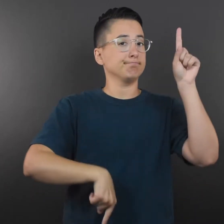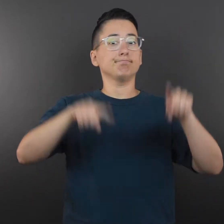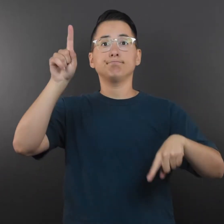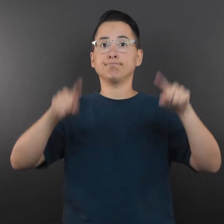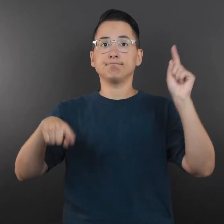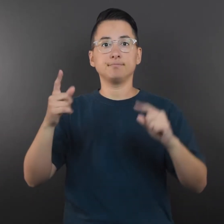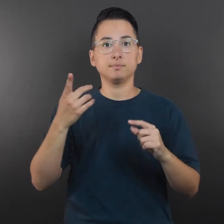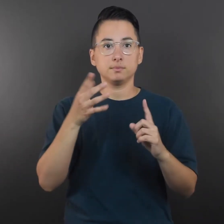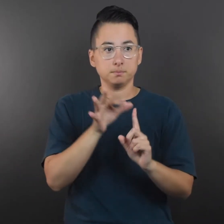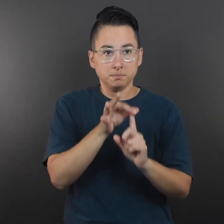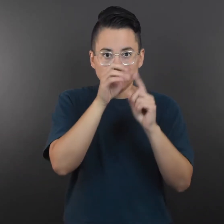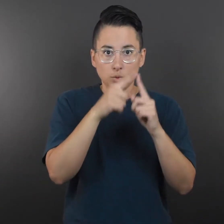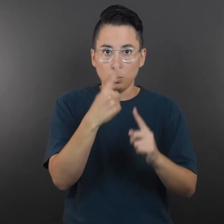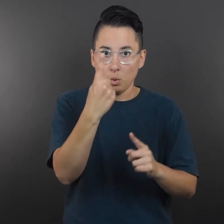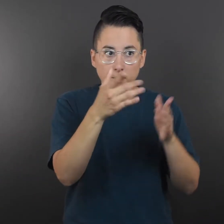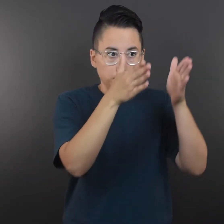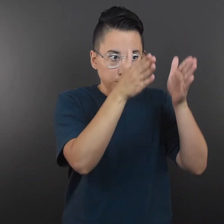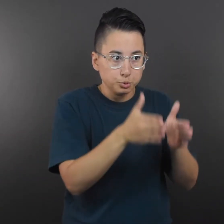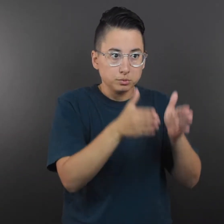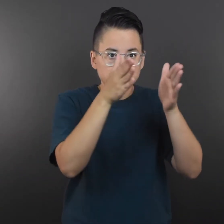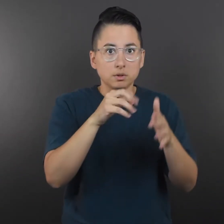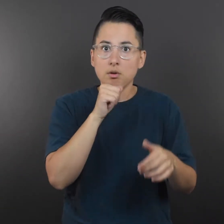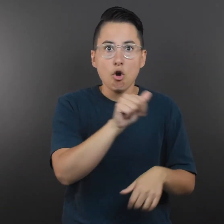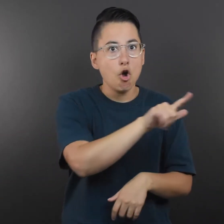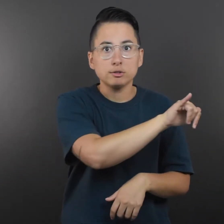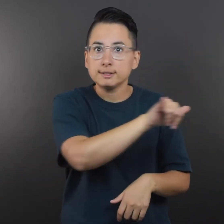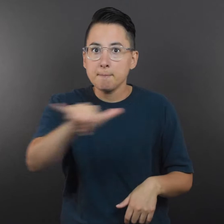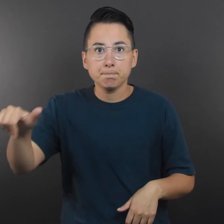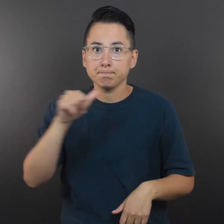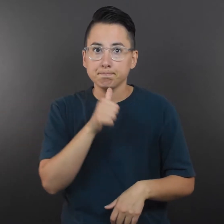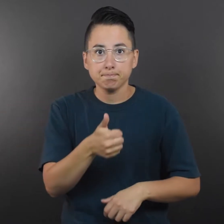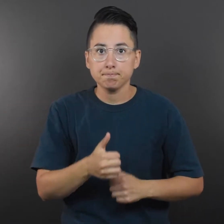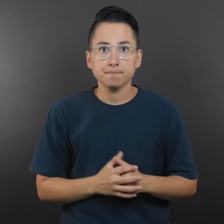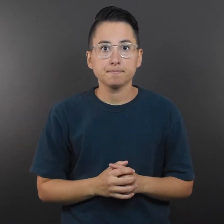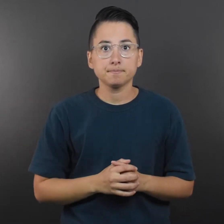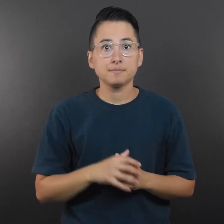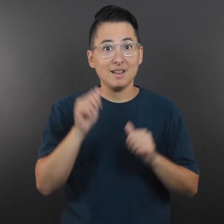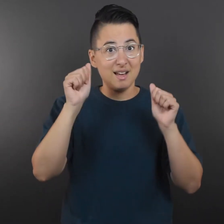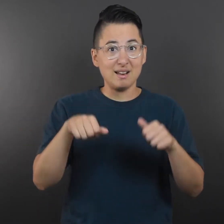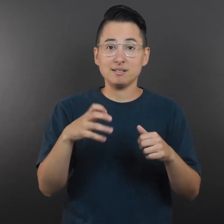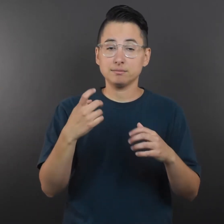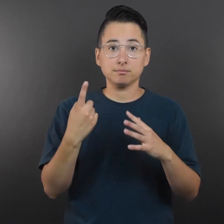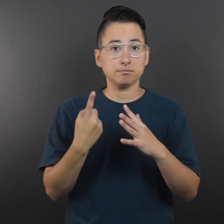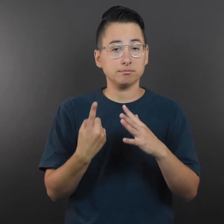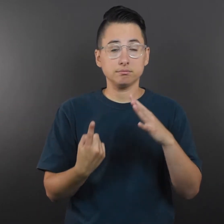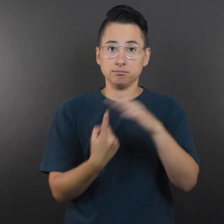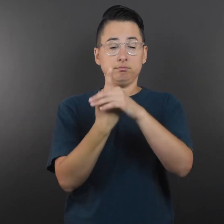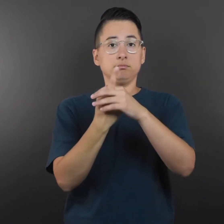Asthma symptoms vary from person to person and can flare up anytime – day or night.